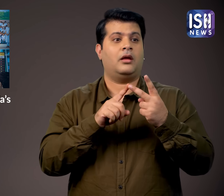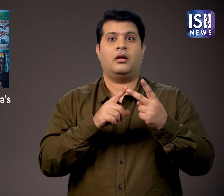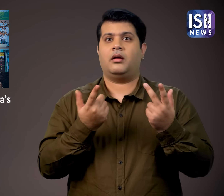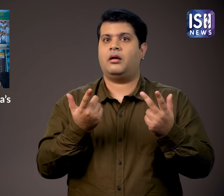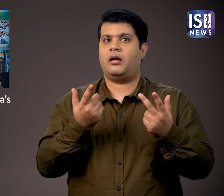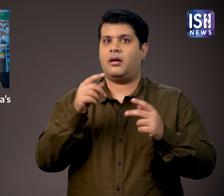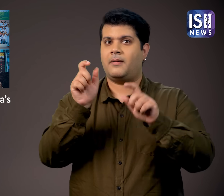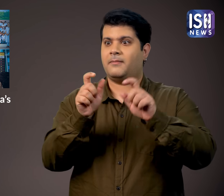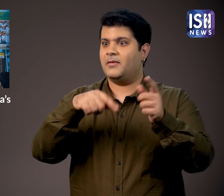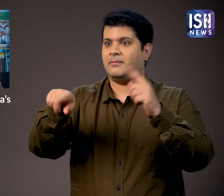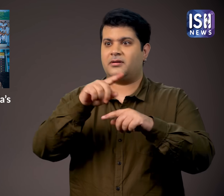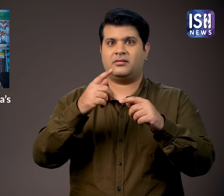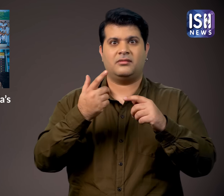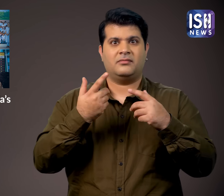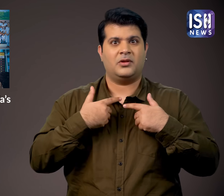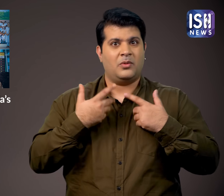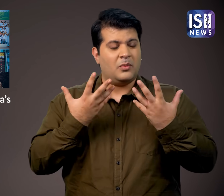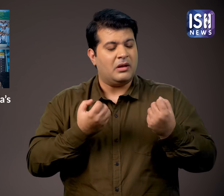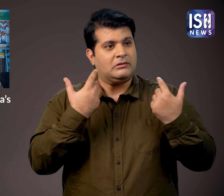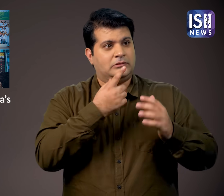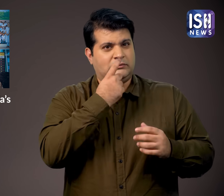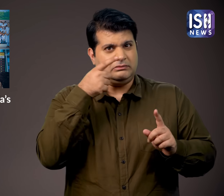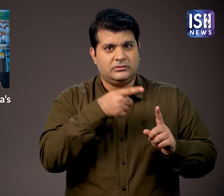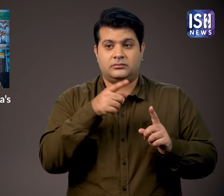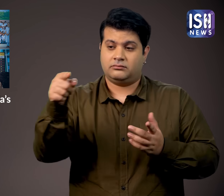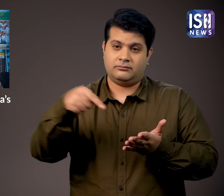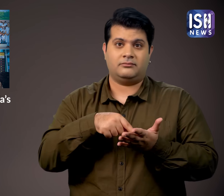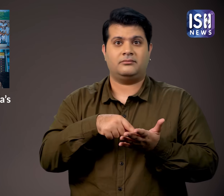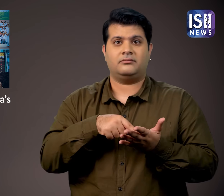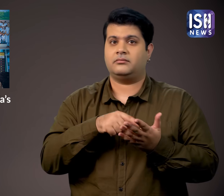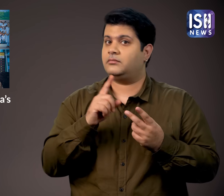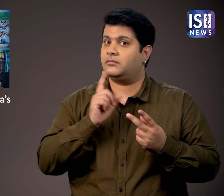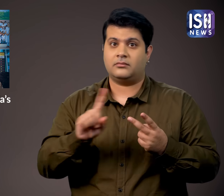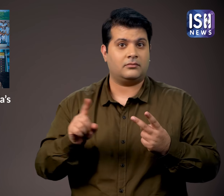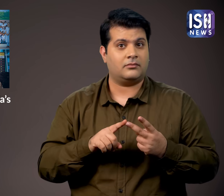2. Harming consumers because there are no alternatives